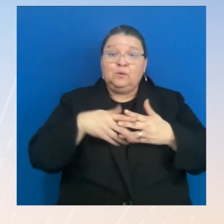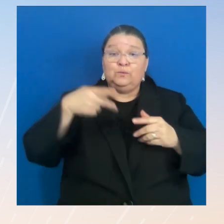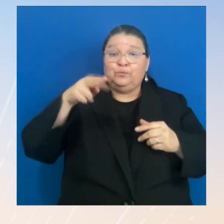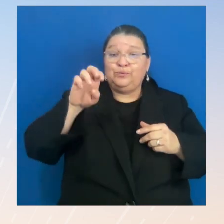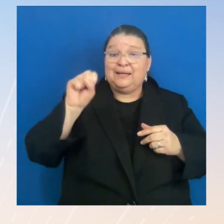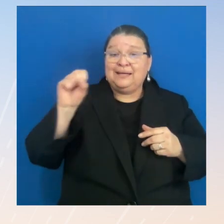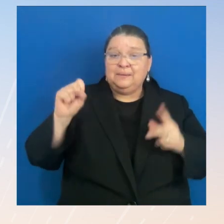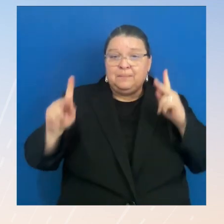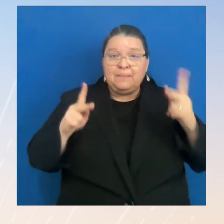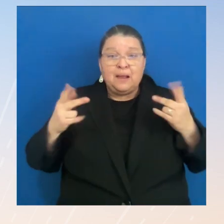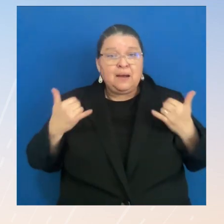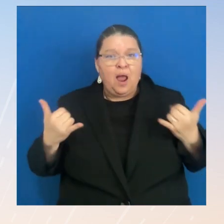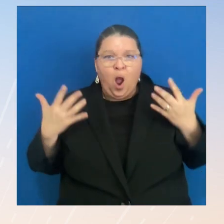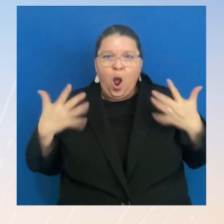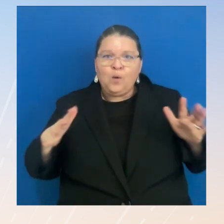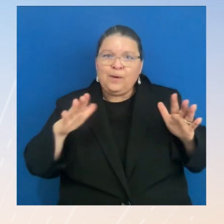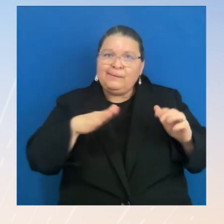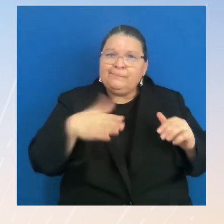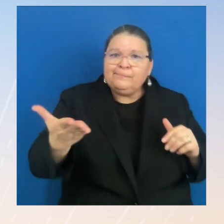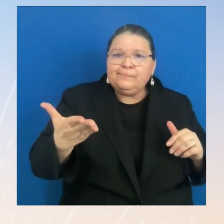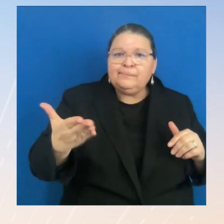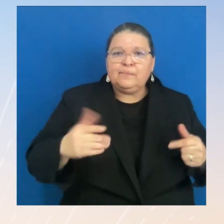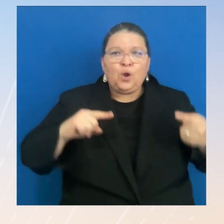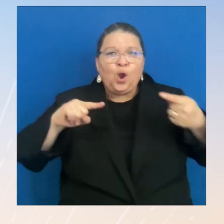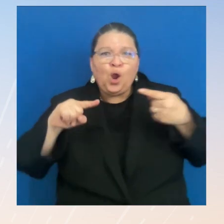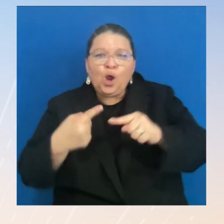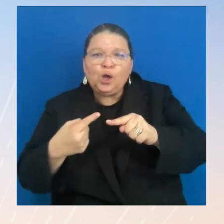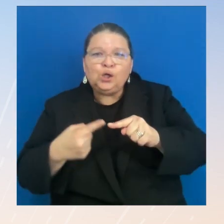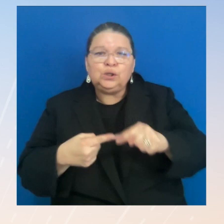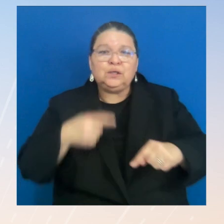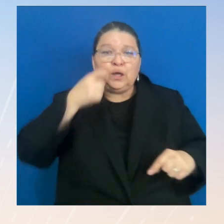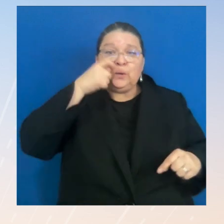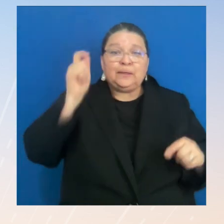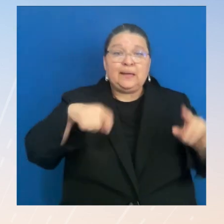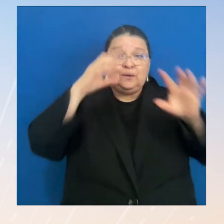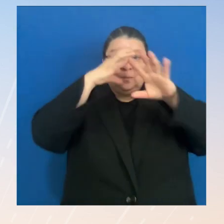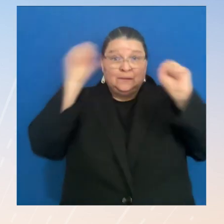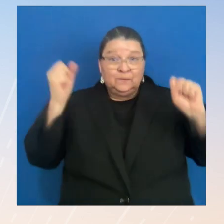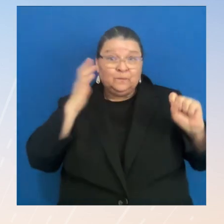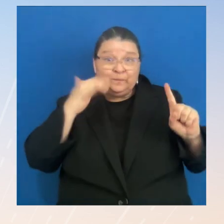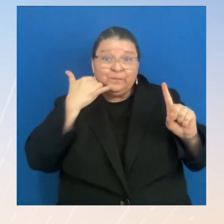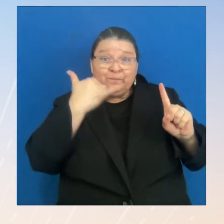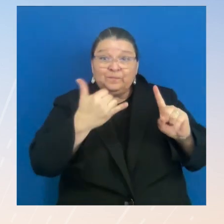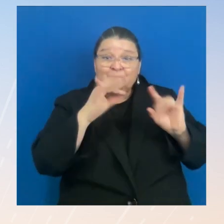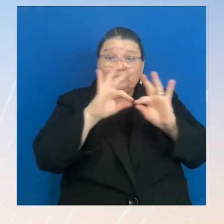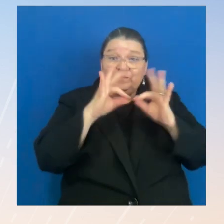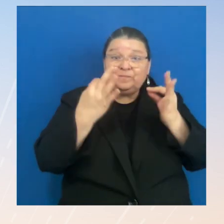And does he have any plans to call their families? Ms. Psaki: I'm not going to outline private conversations from here at this point in time.